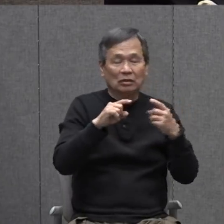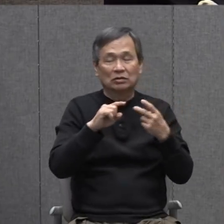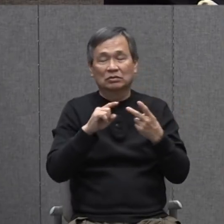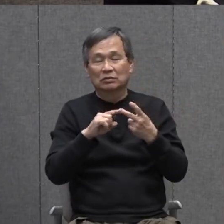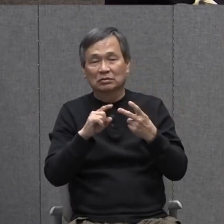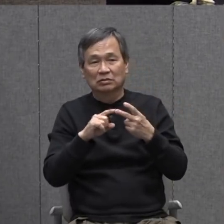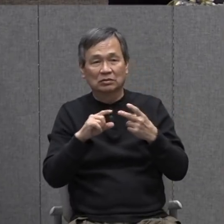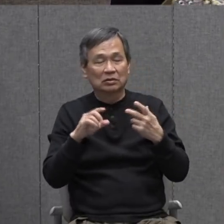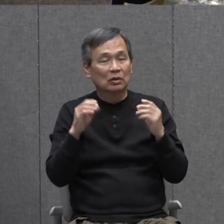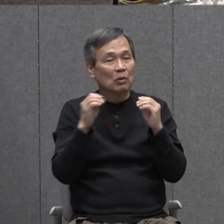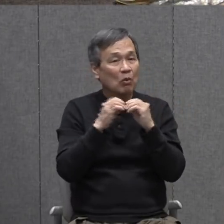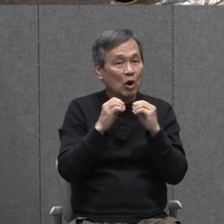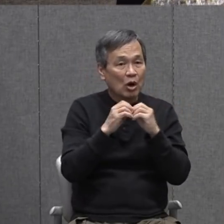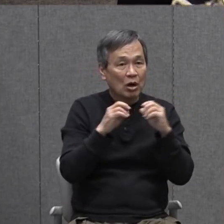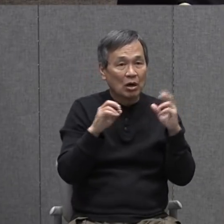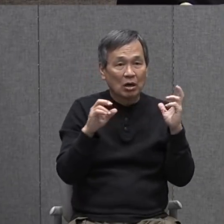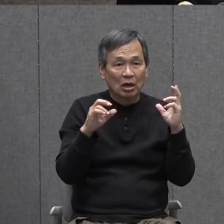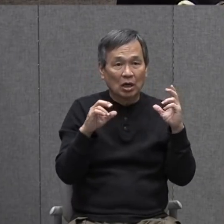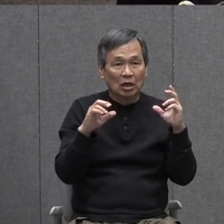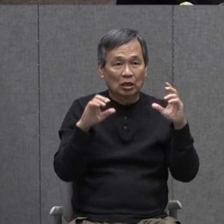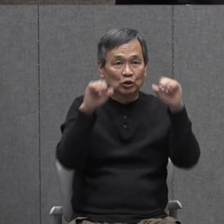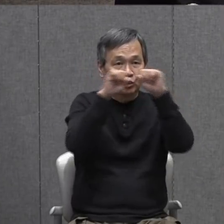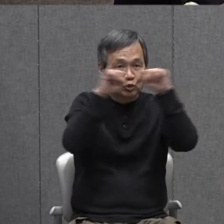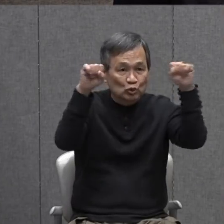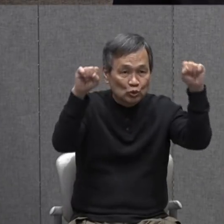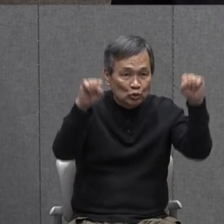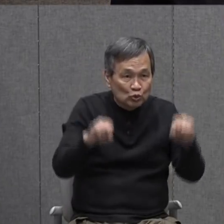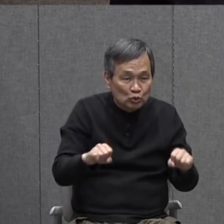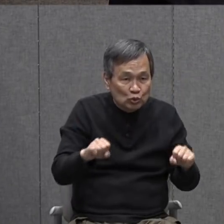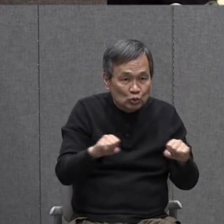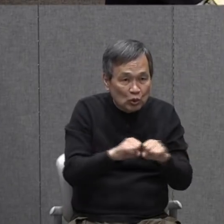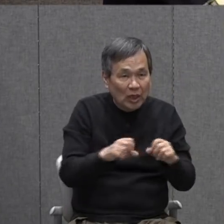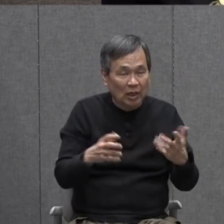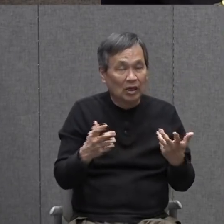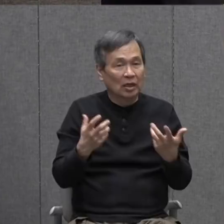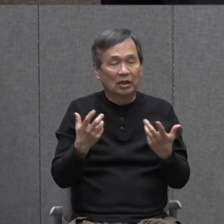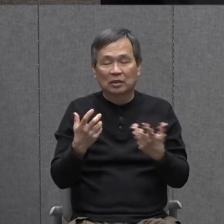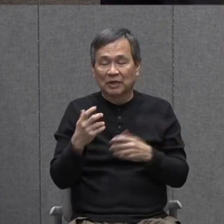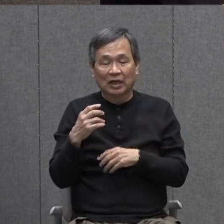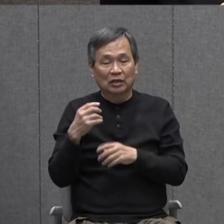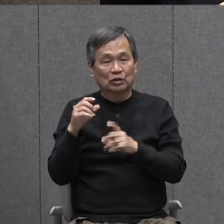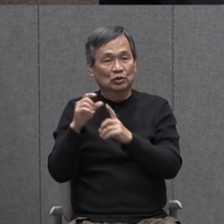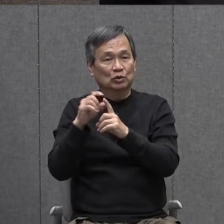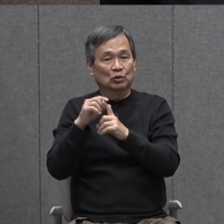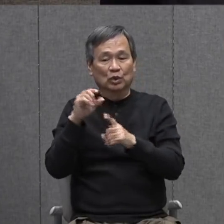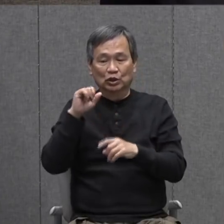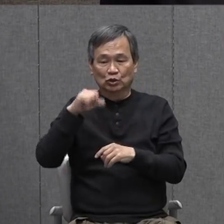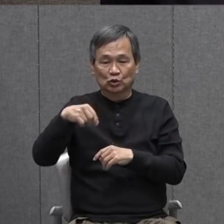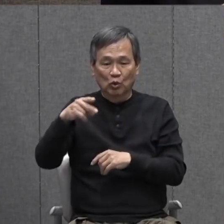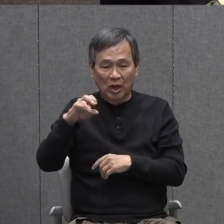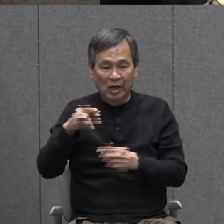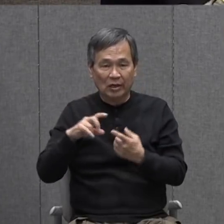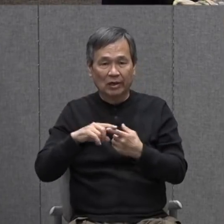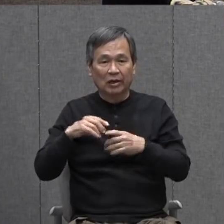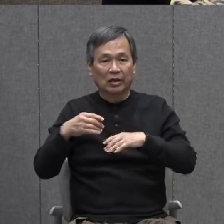If you have something that's more square when you talk about it you might describe it as having edges or corners.